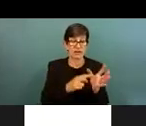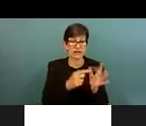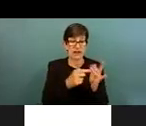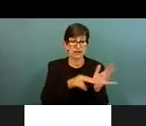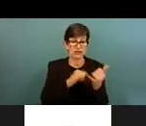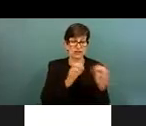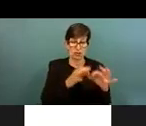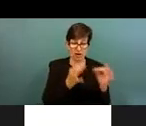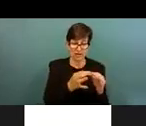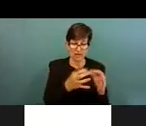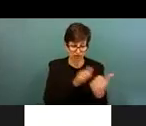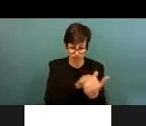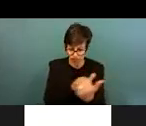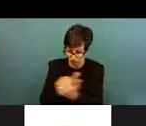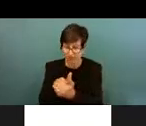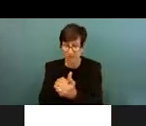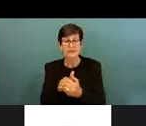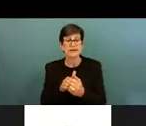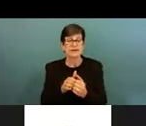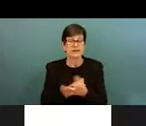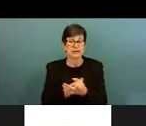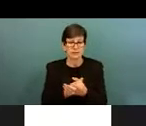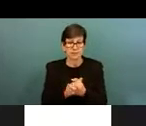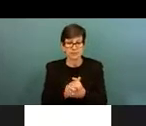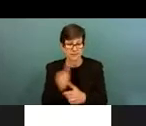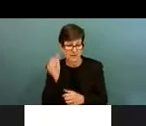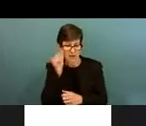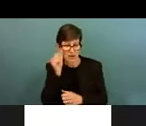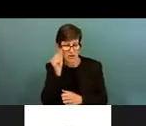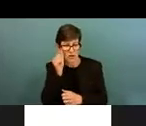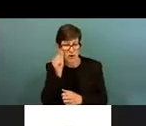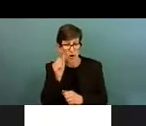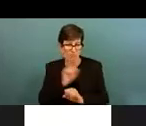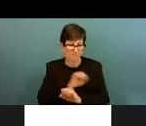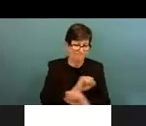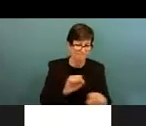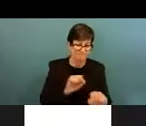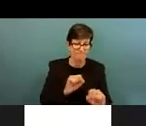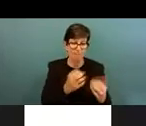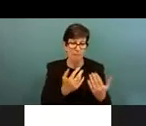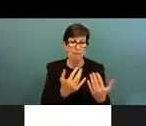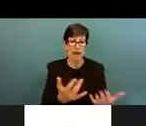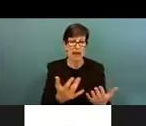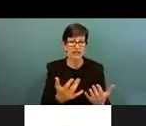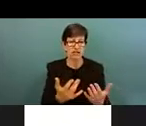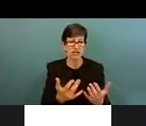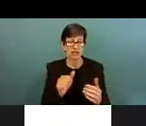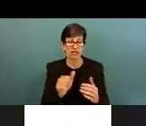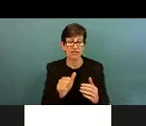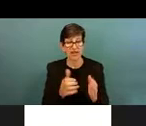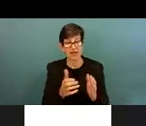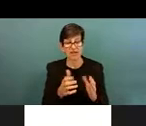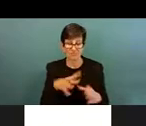a better understanding of the dynamics and levels of digital inclusion in remote, indigenous